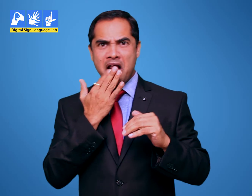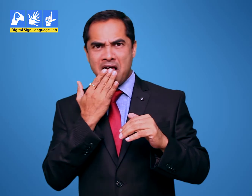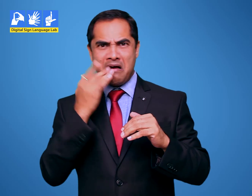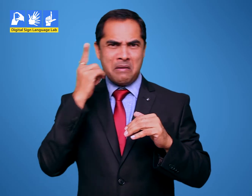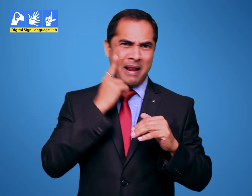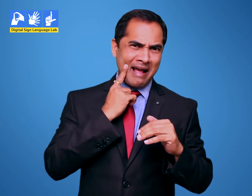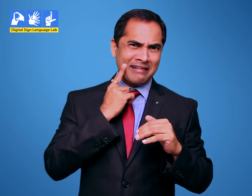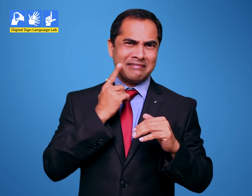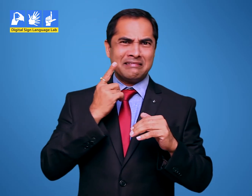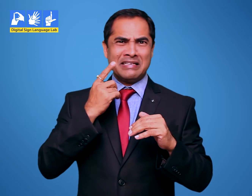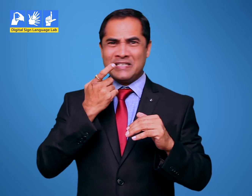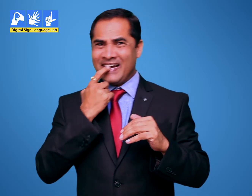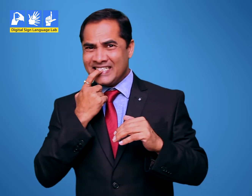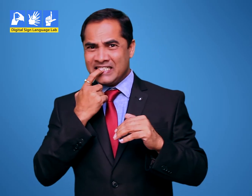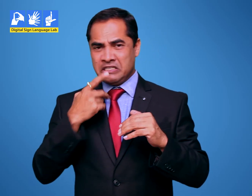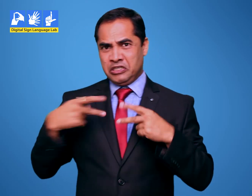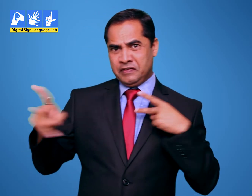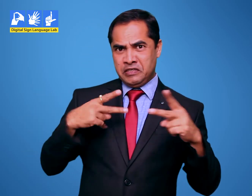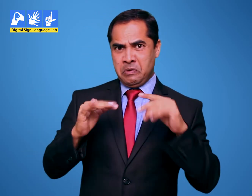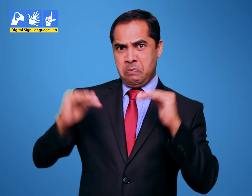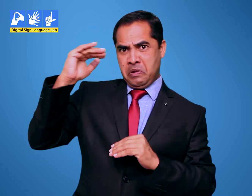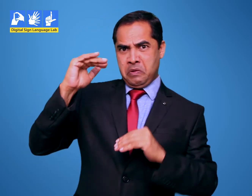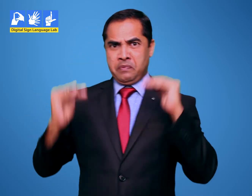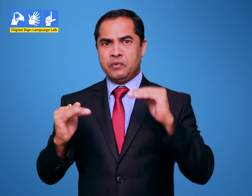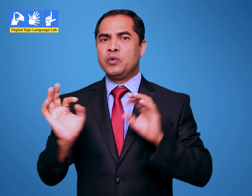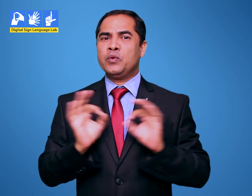regardless of the color of their skin.